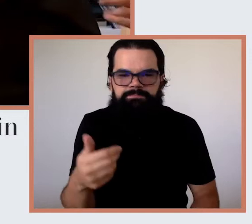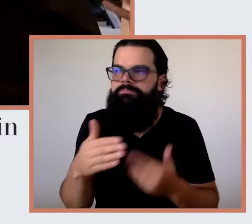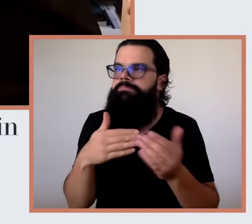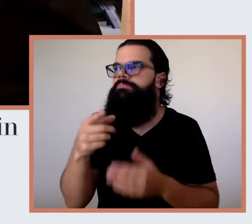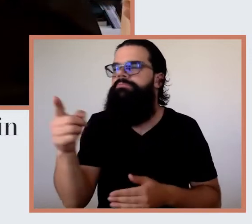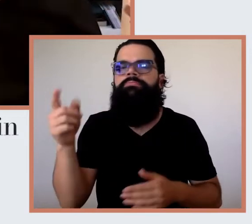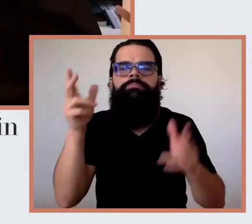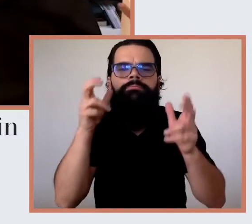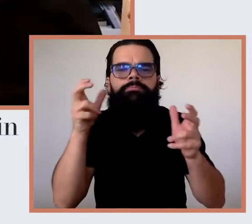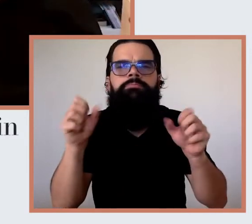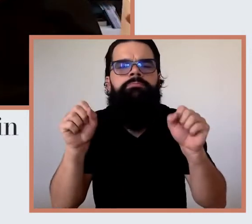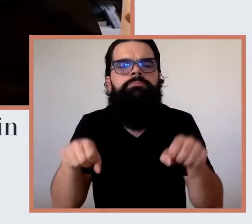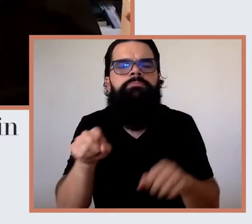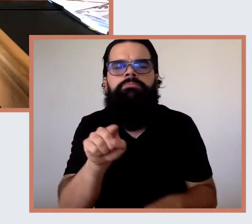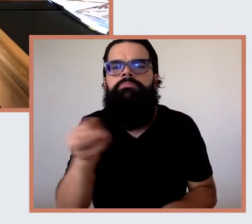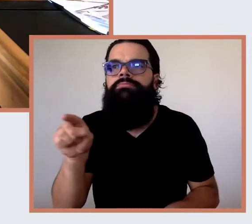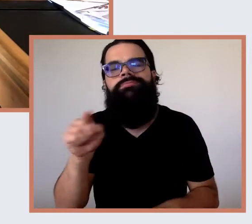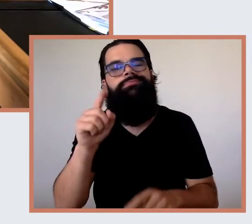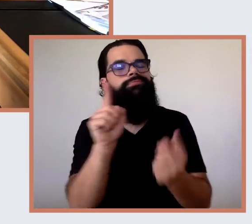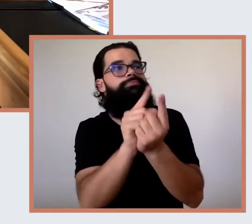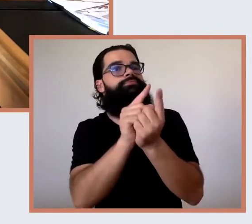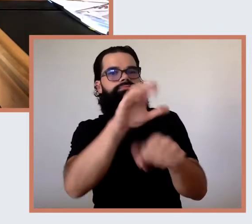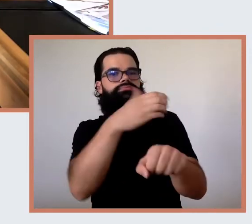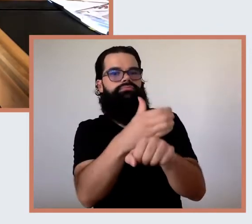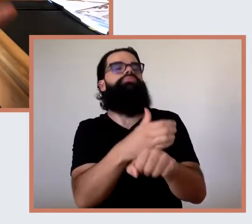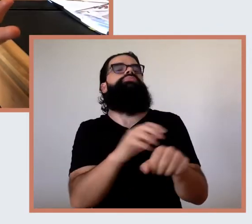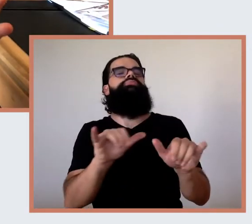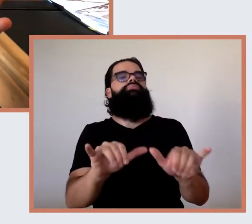who have our hearing. Having met Carly